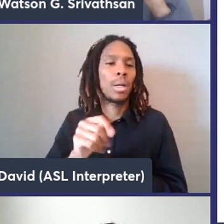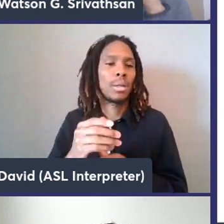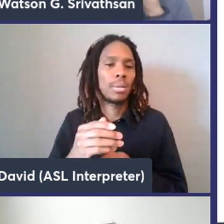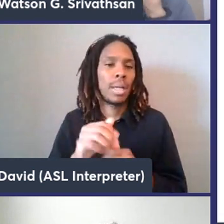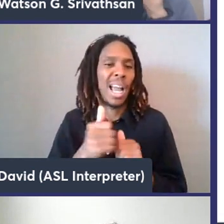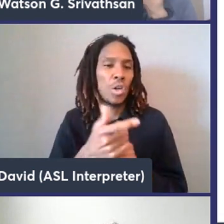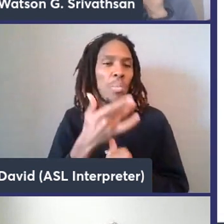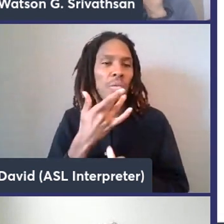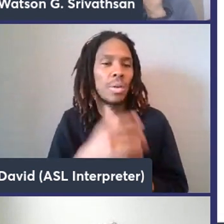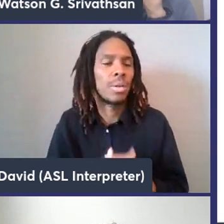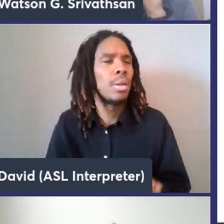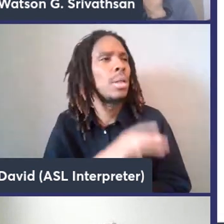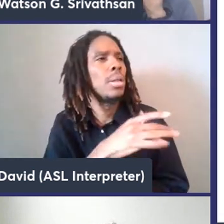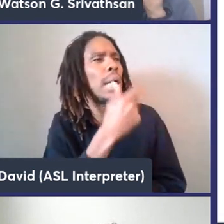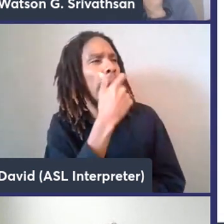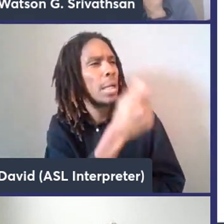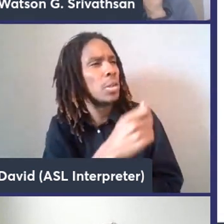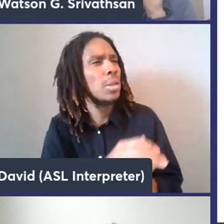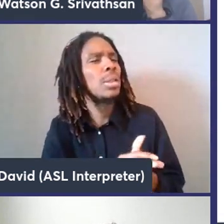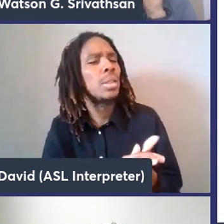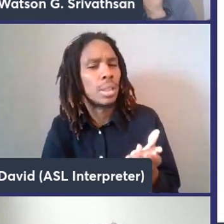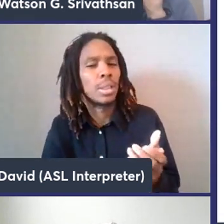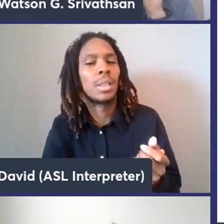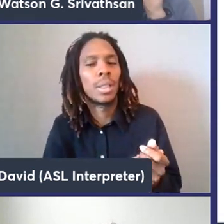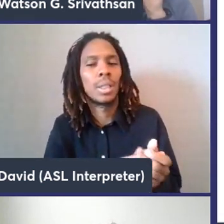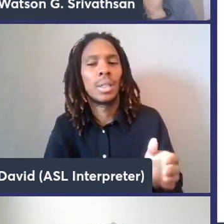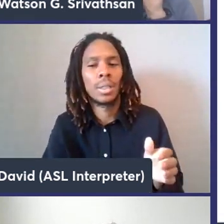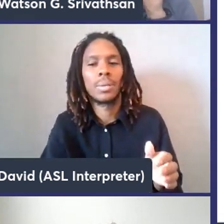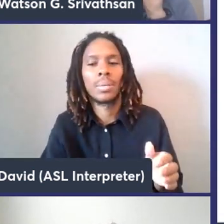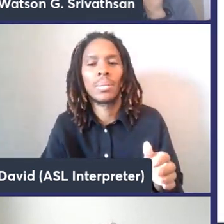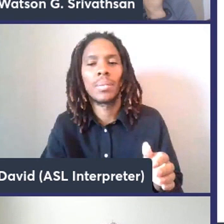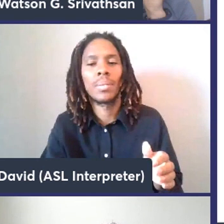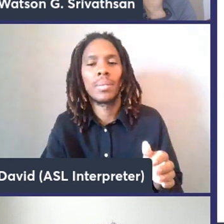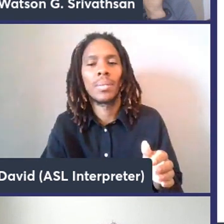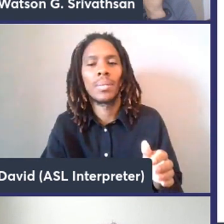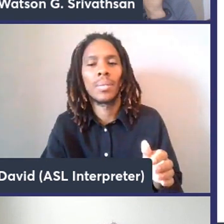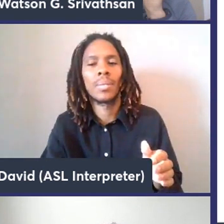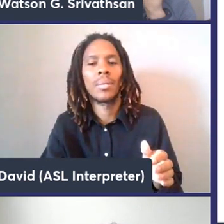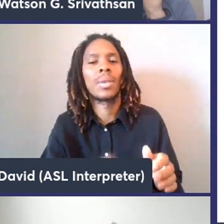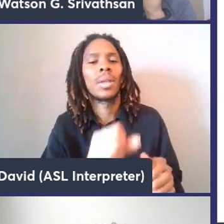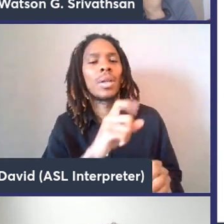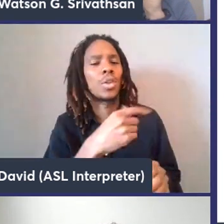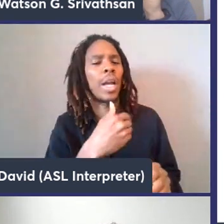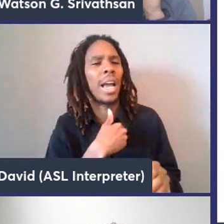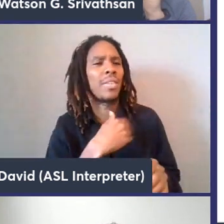Interesting, so you can carry, you convey a sense of the style of the original author or speaker.